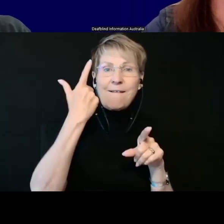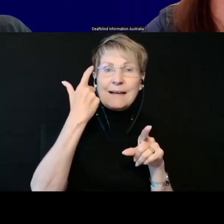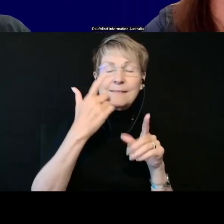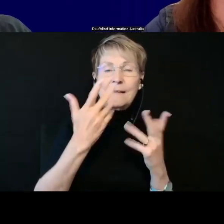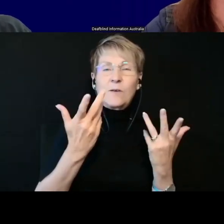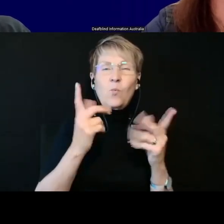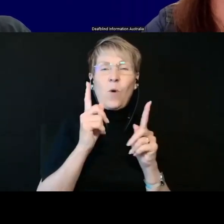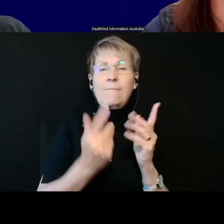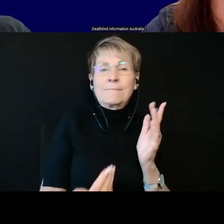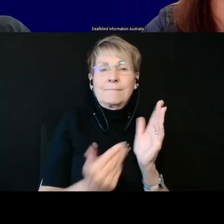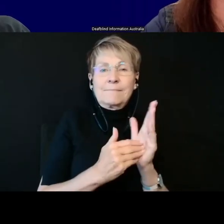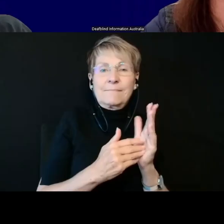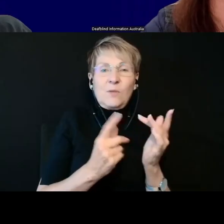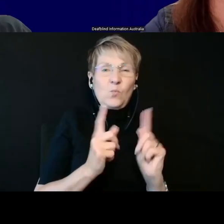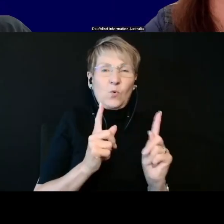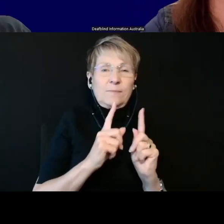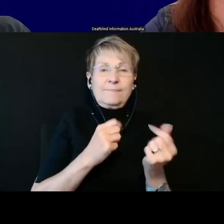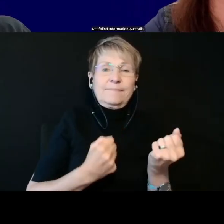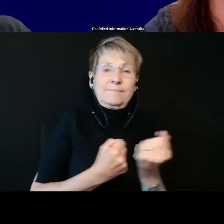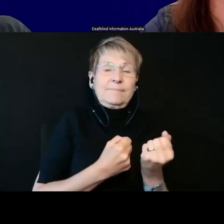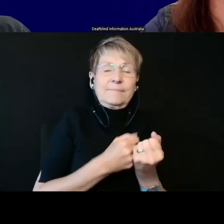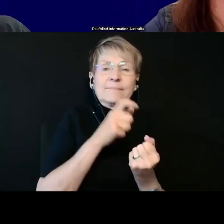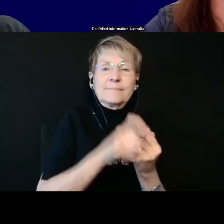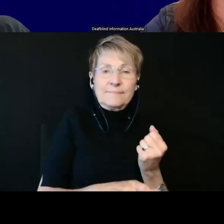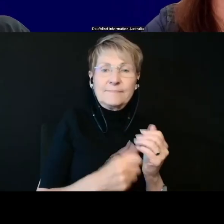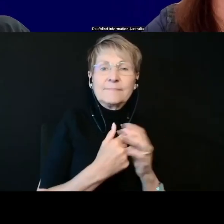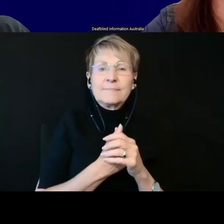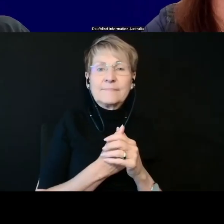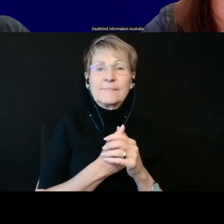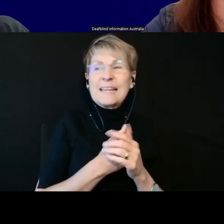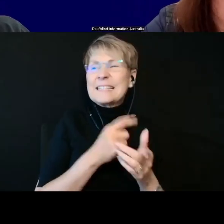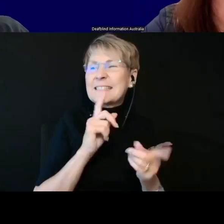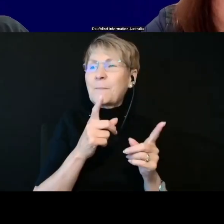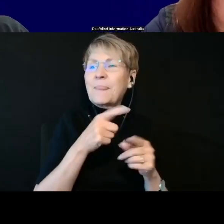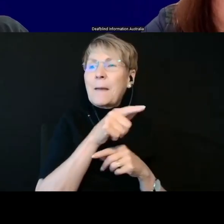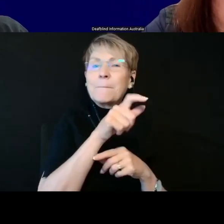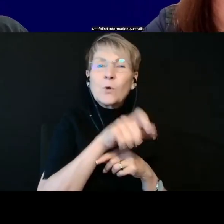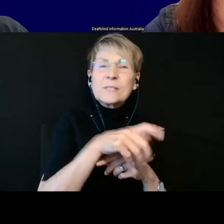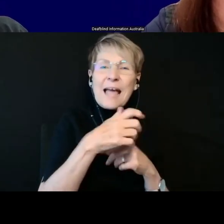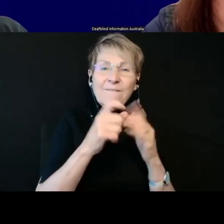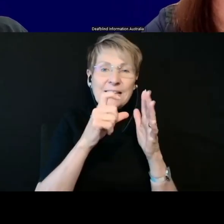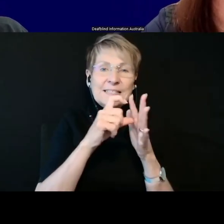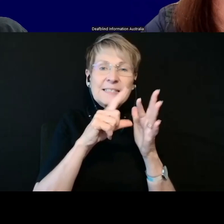that you can support with? Sometimes what I find is someone might have a device from an audiologist